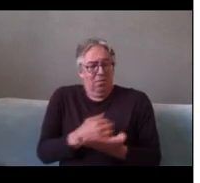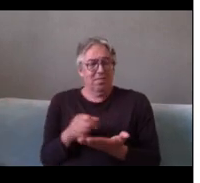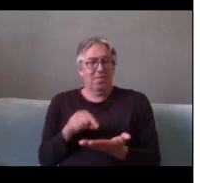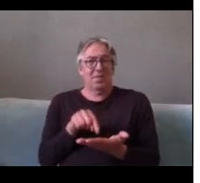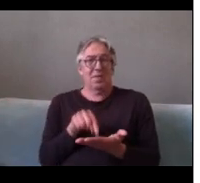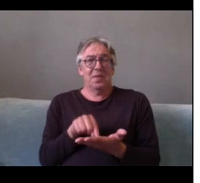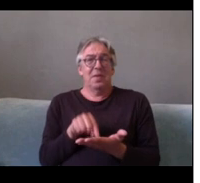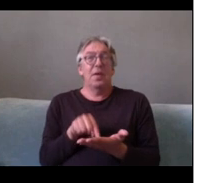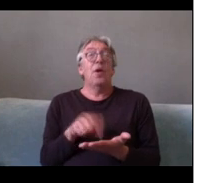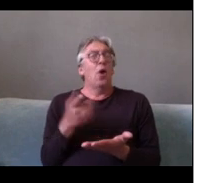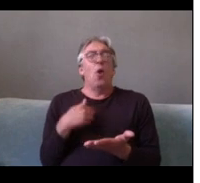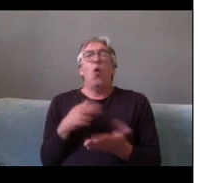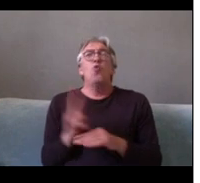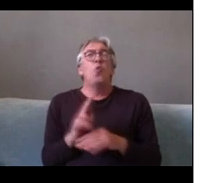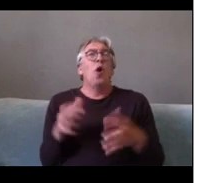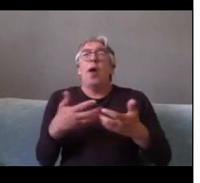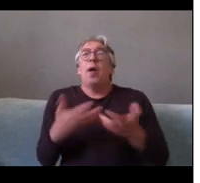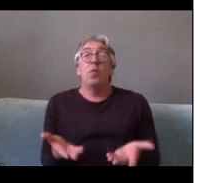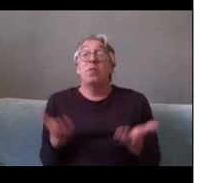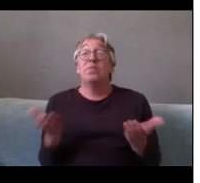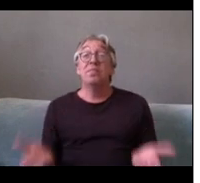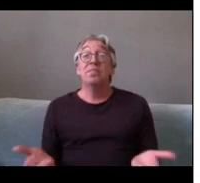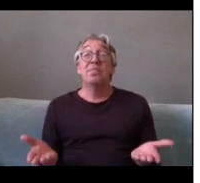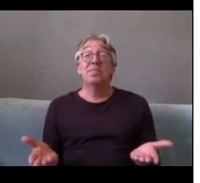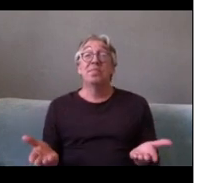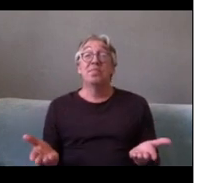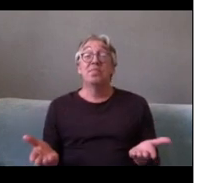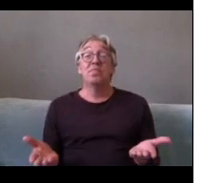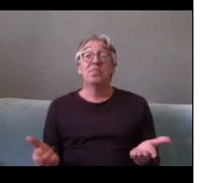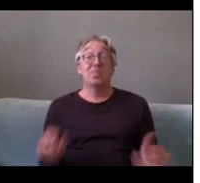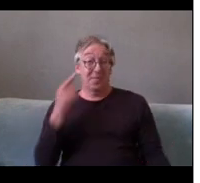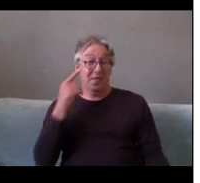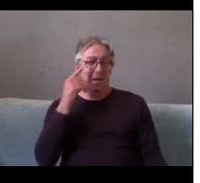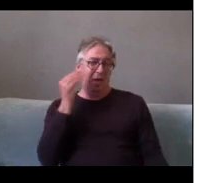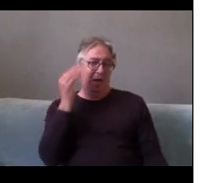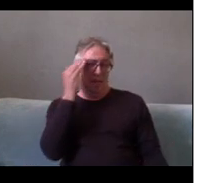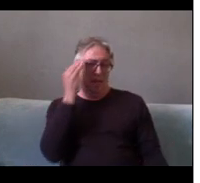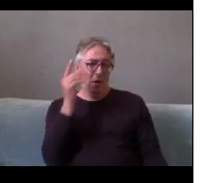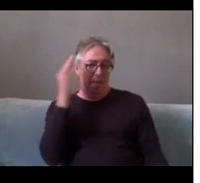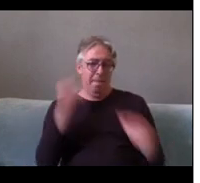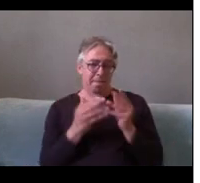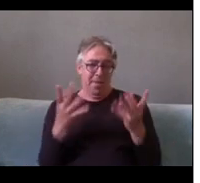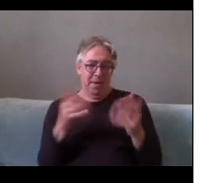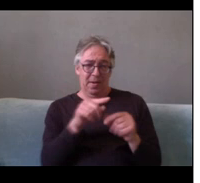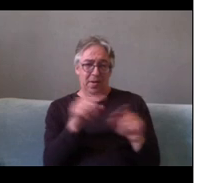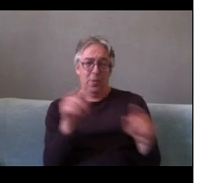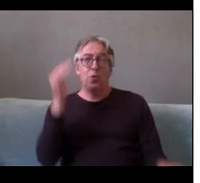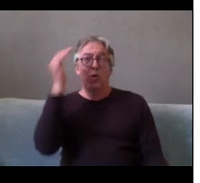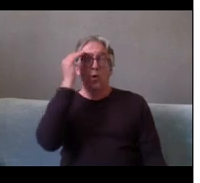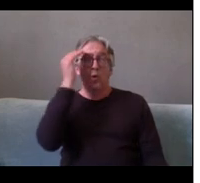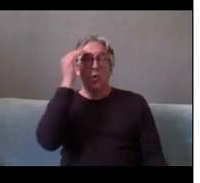which is possible to develop from the census data. For example, we have several thematic areas